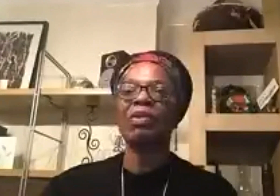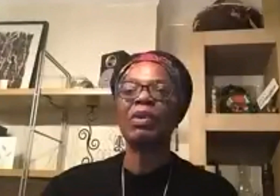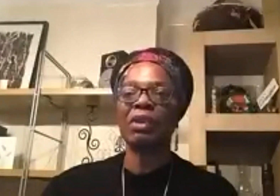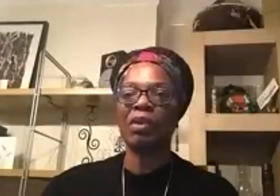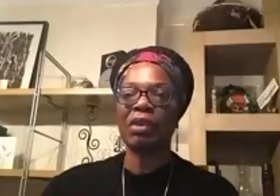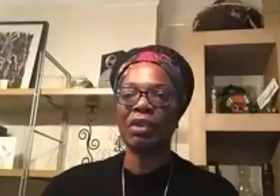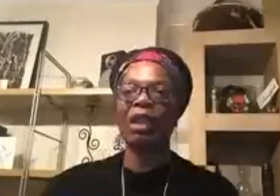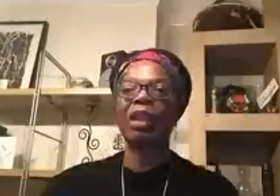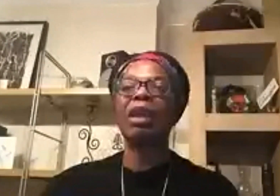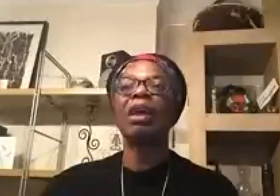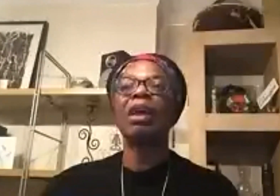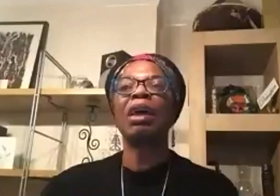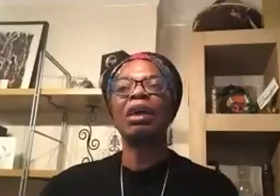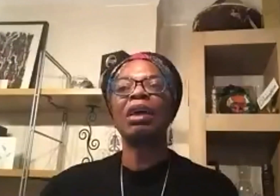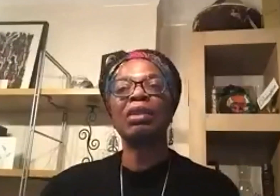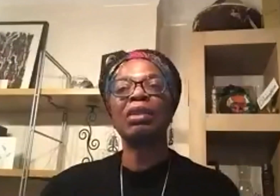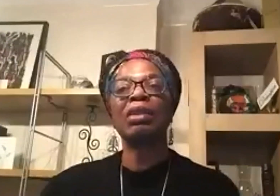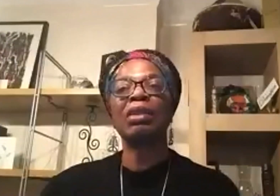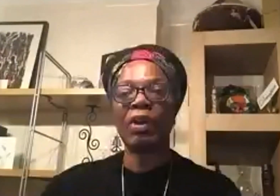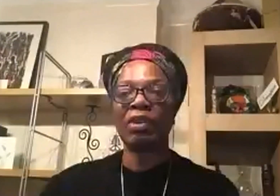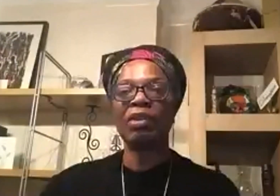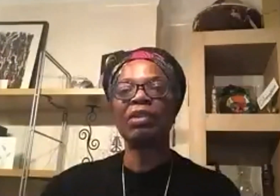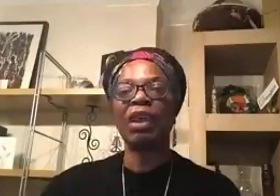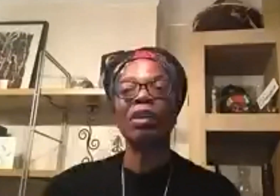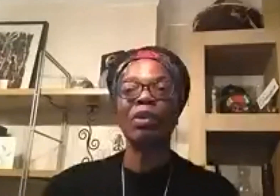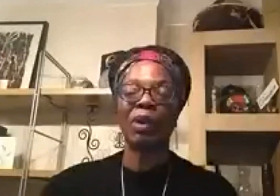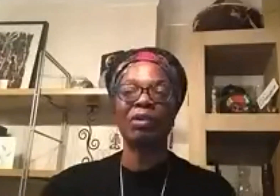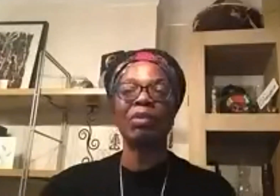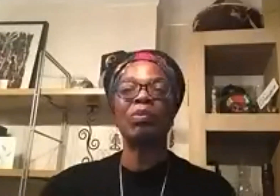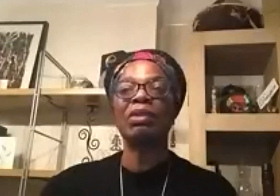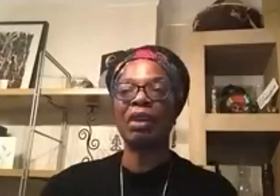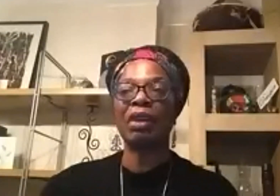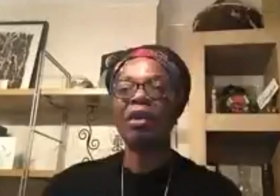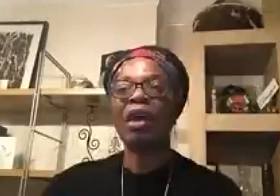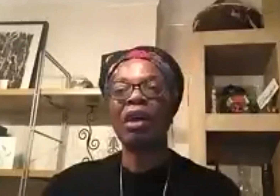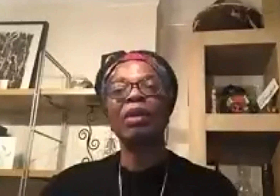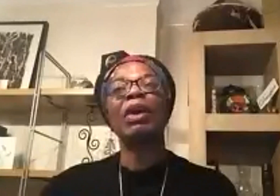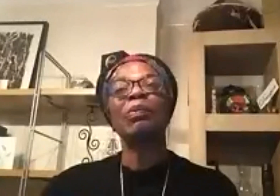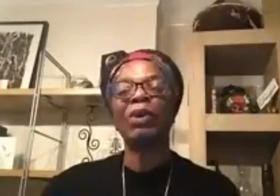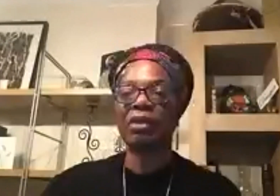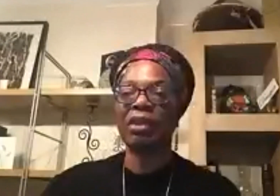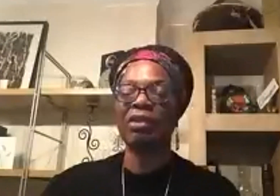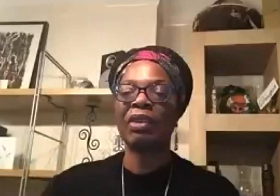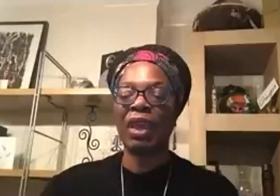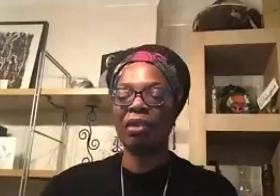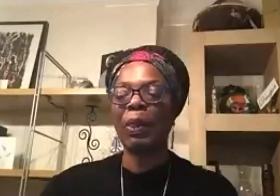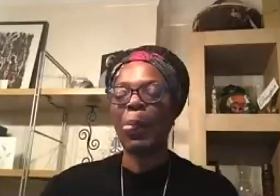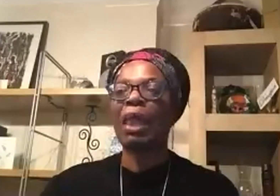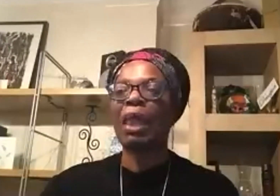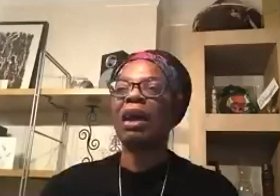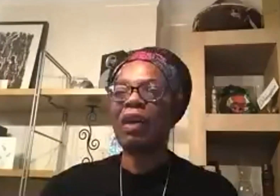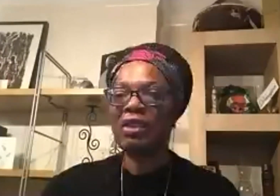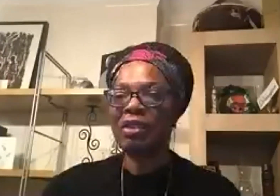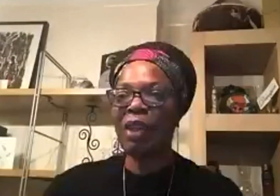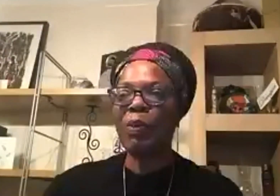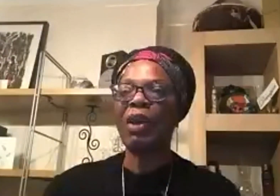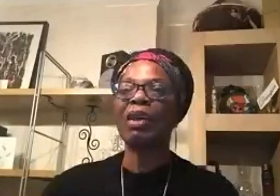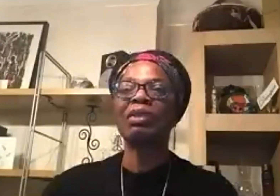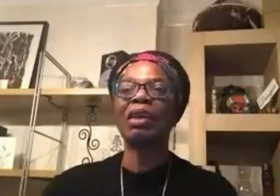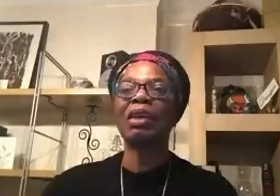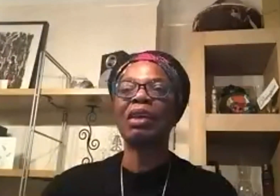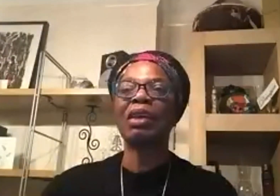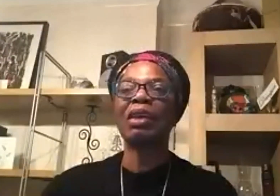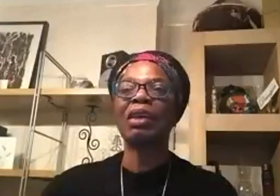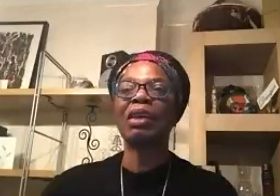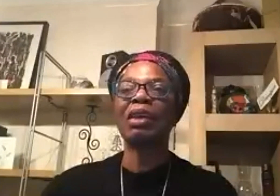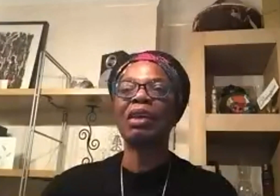seriously the questions that you submitted. Prior to this event, I have to say we've had hundreds of